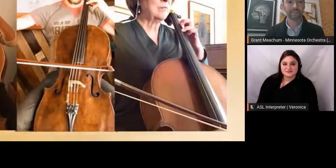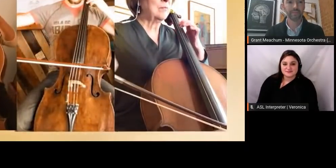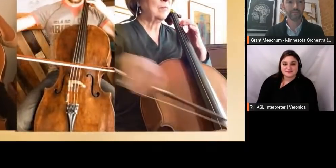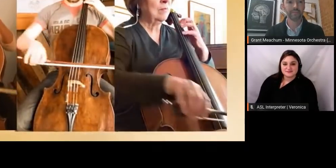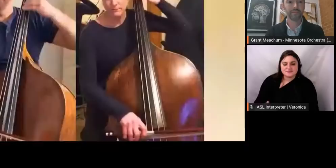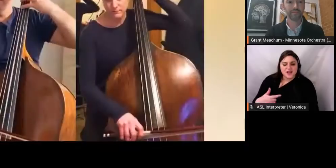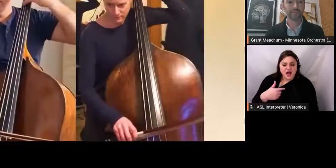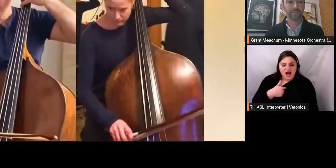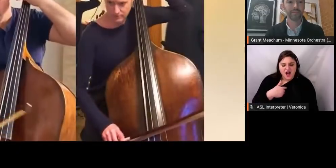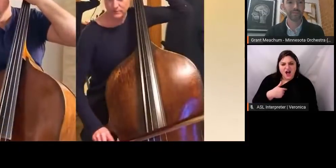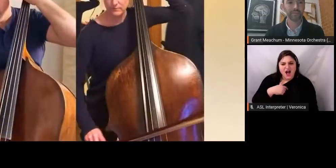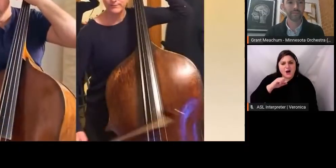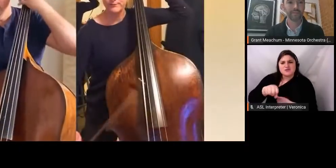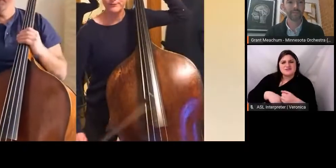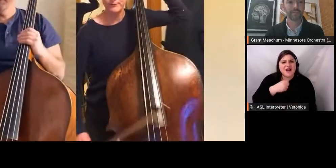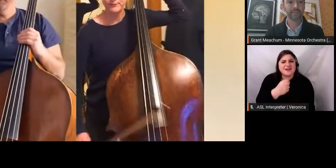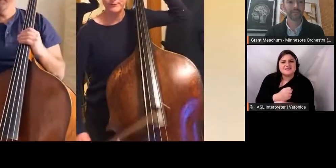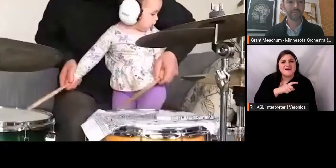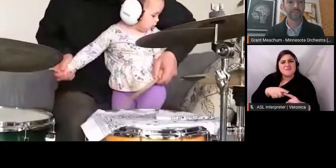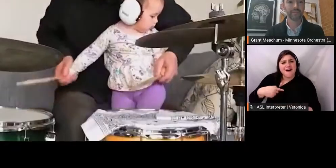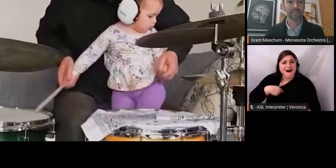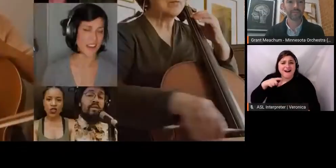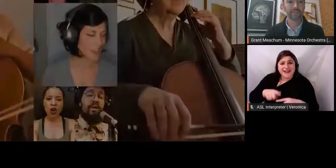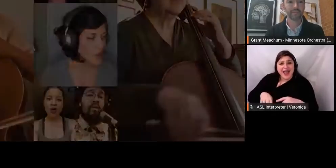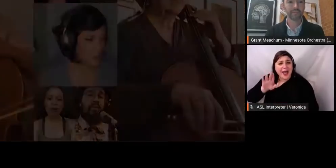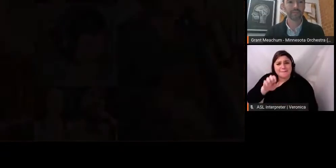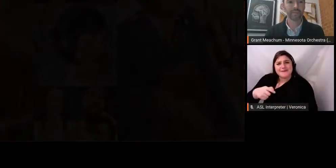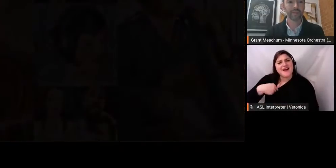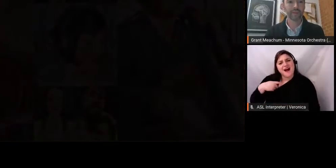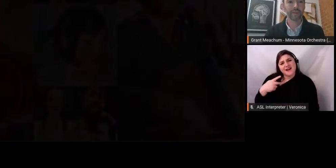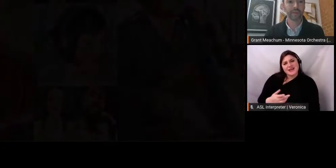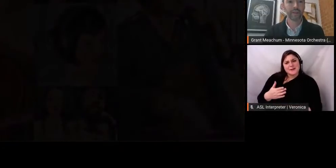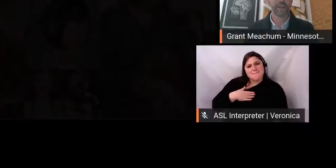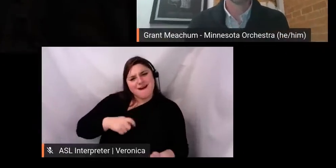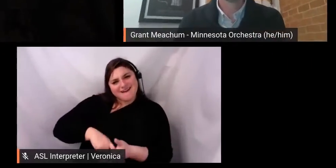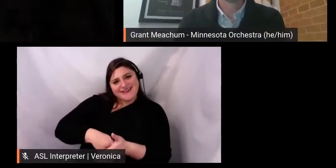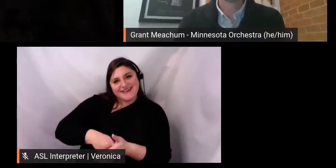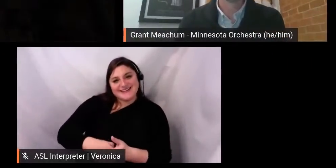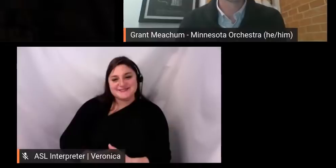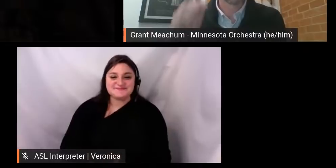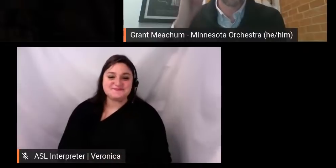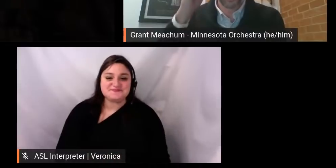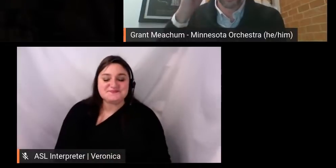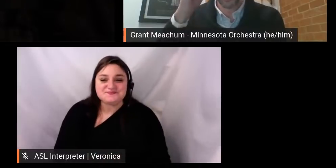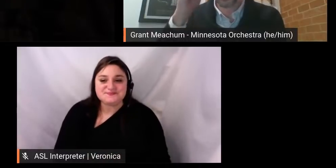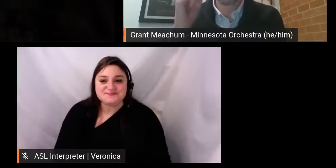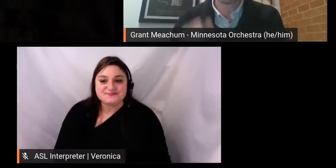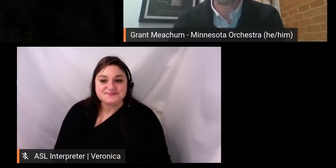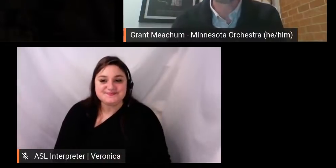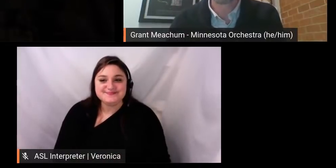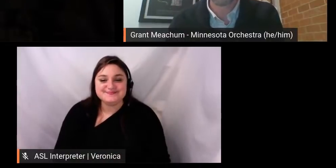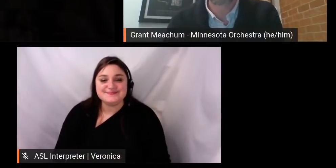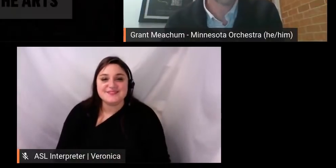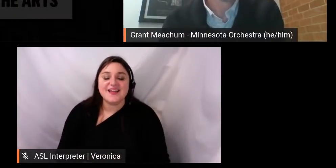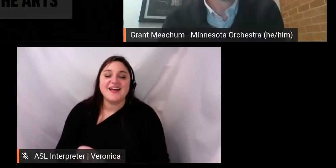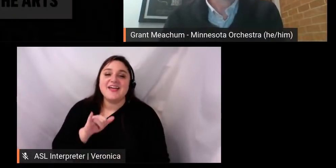(singing over the top, drowned out mostly by instruments) "I keep my skeleton key" The one year old on drums gets me every time.